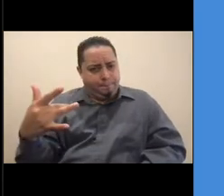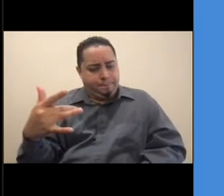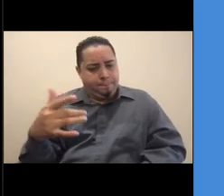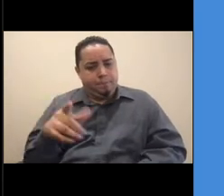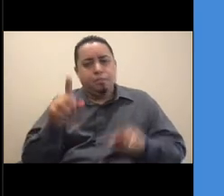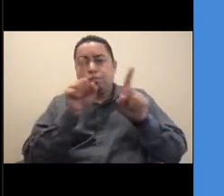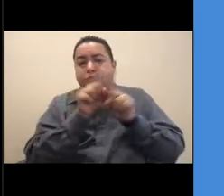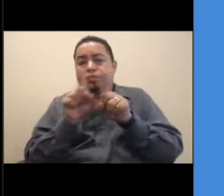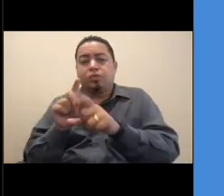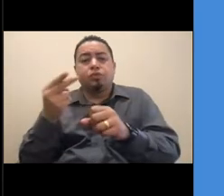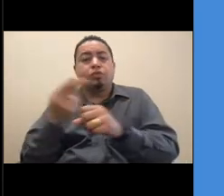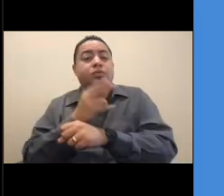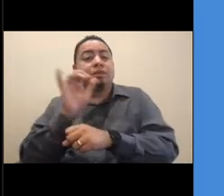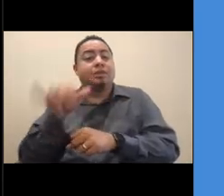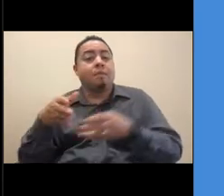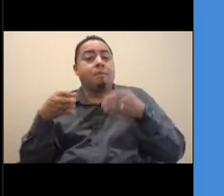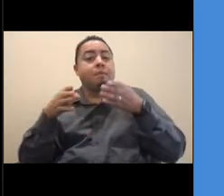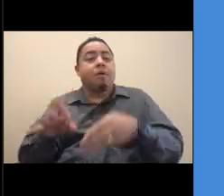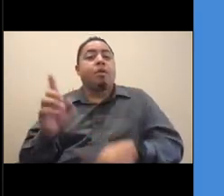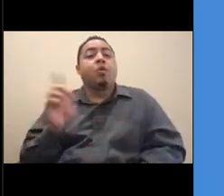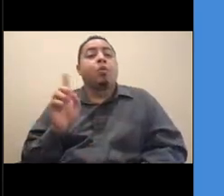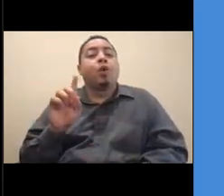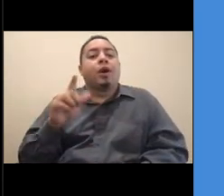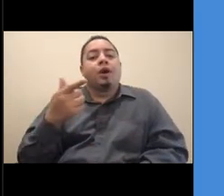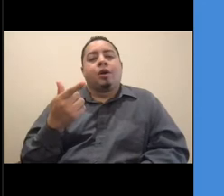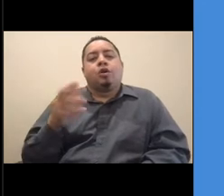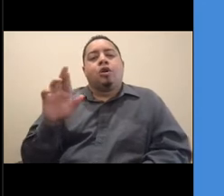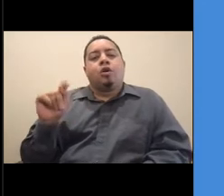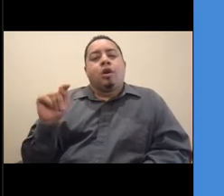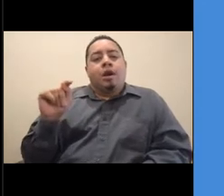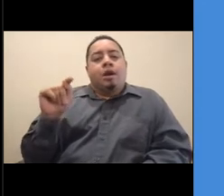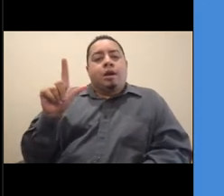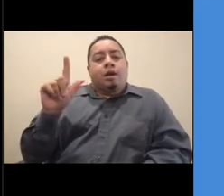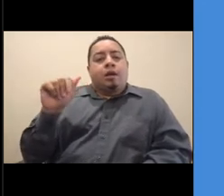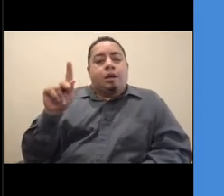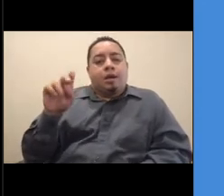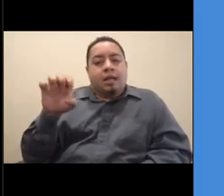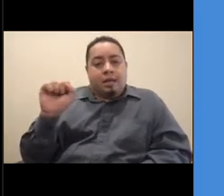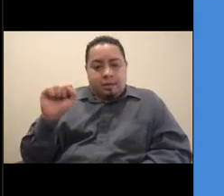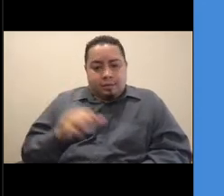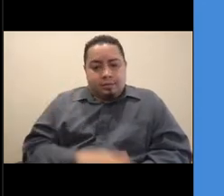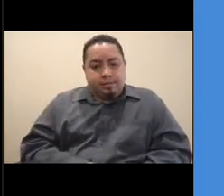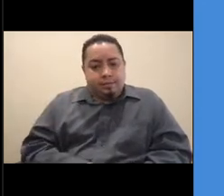and it's pretty great, because you generally don't get a lot of bycatch in it,